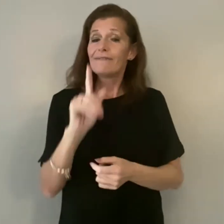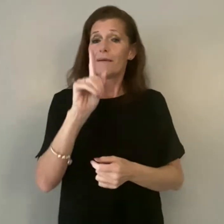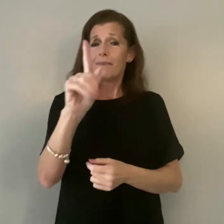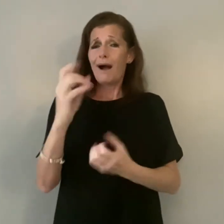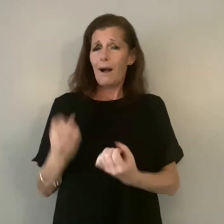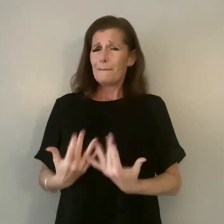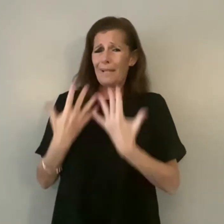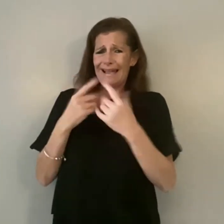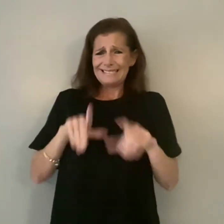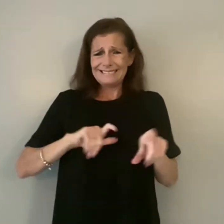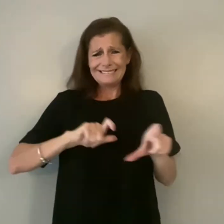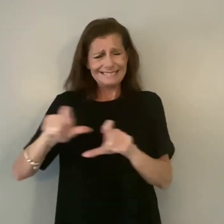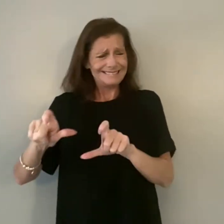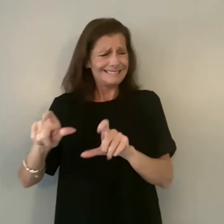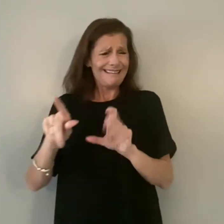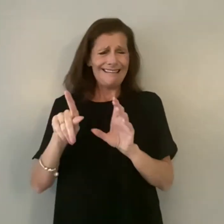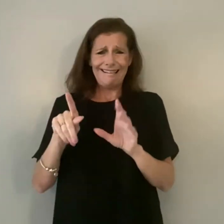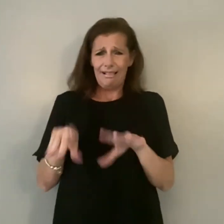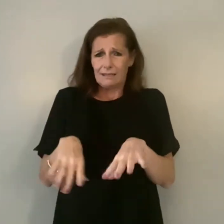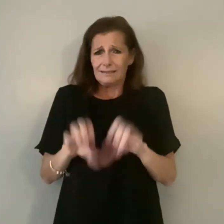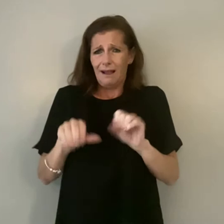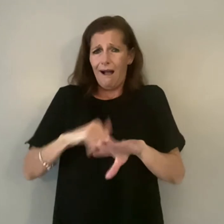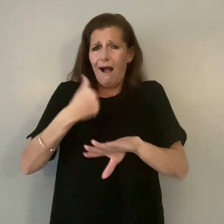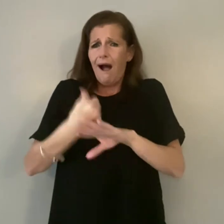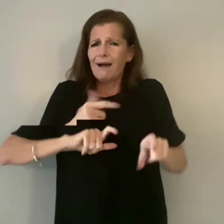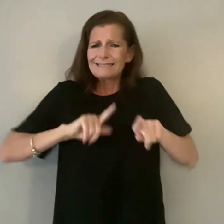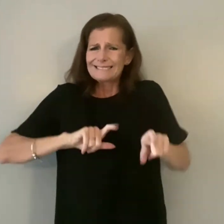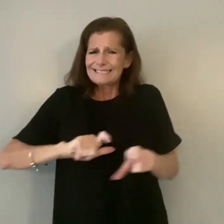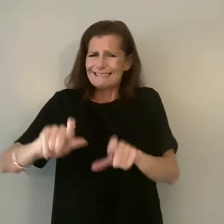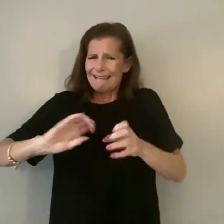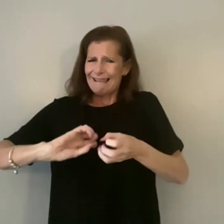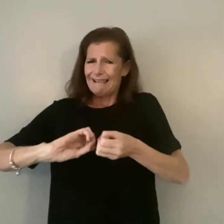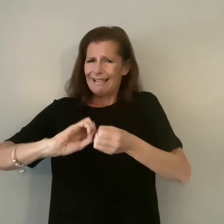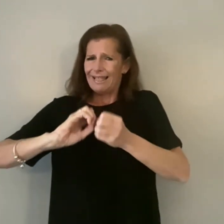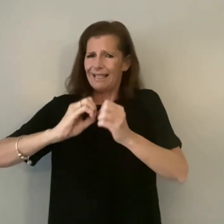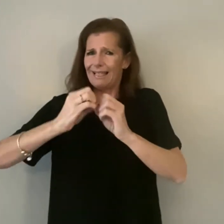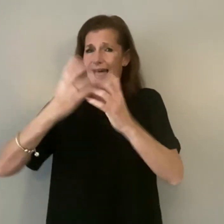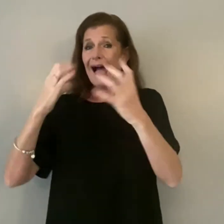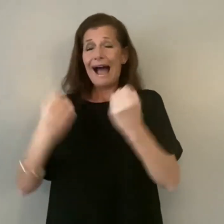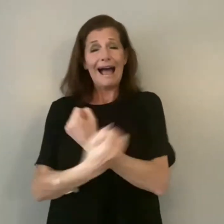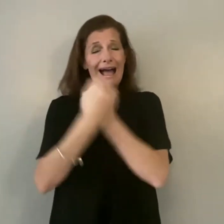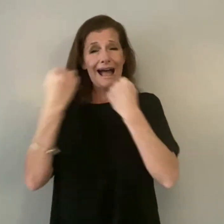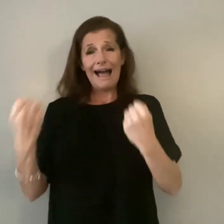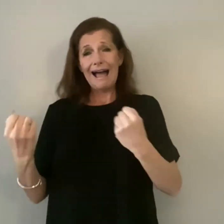but because Blaze is still in its infancy we're still forming, we have a strong vision and mission.